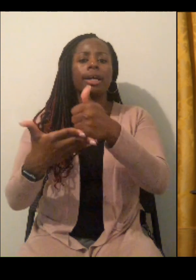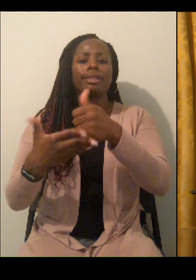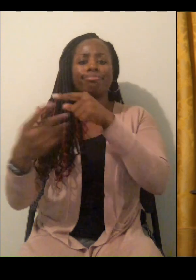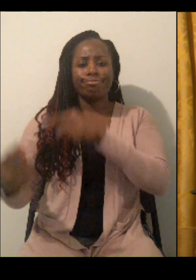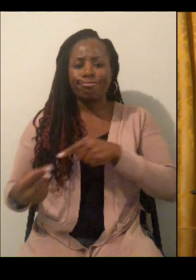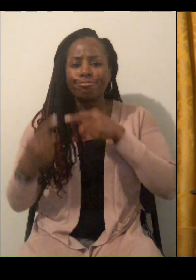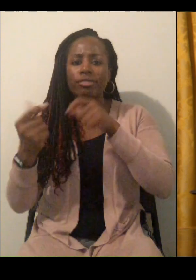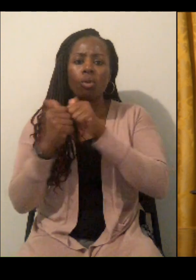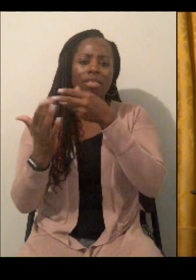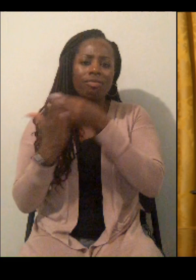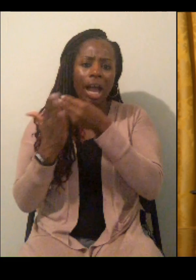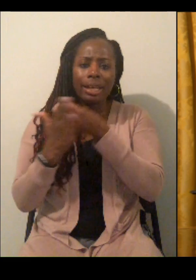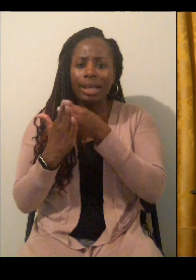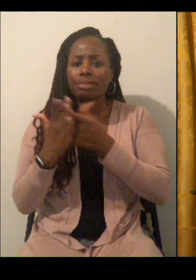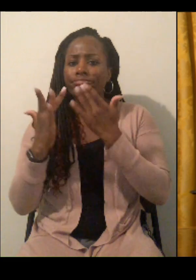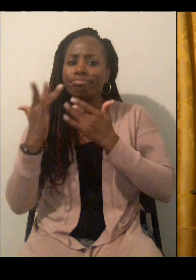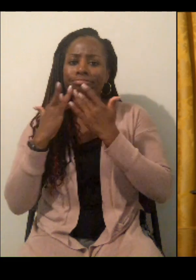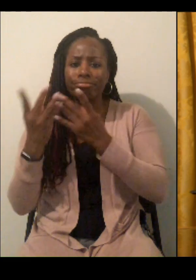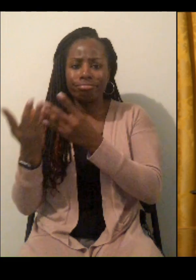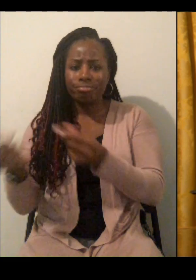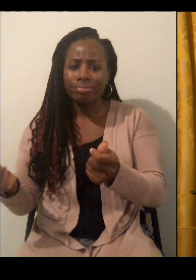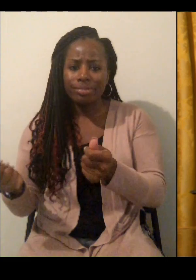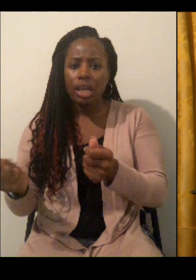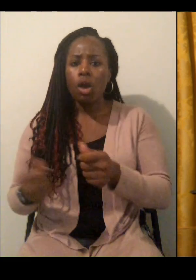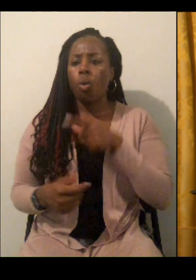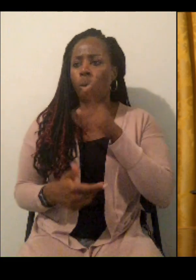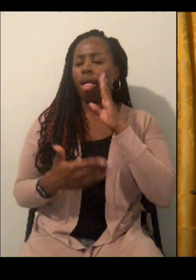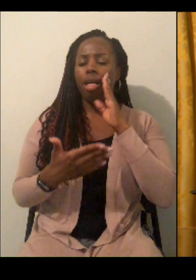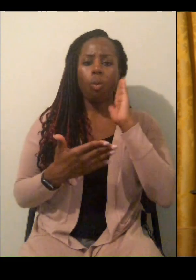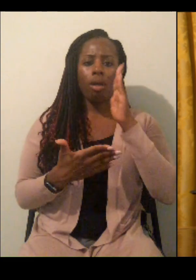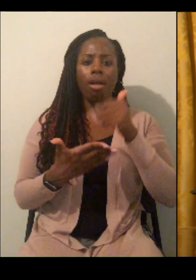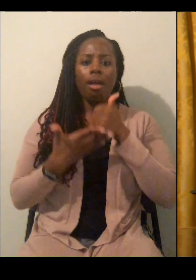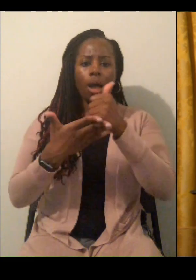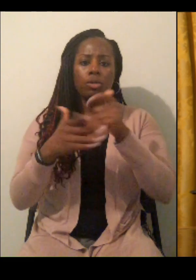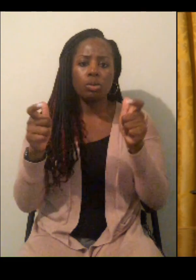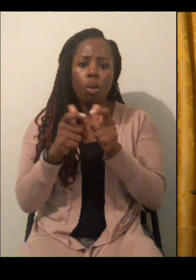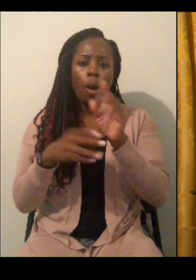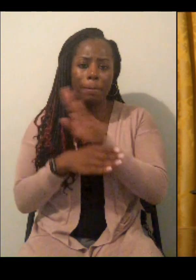funding for this program by an additional fifty billion dollars using